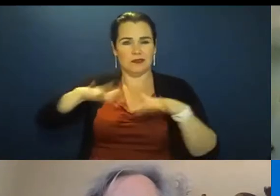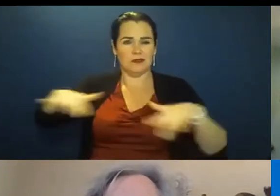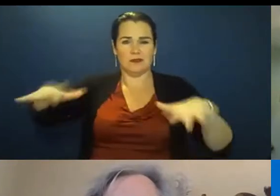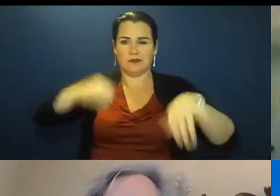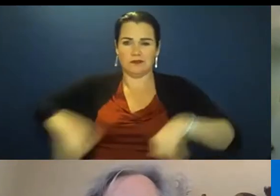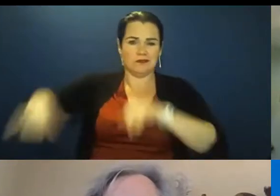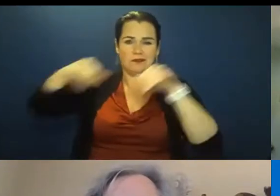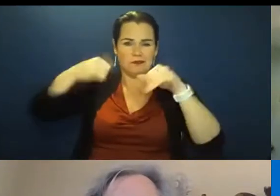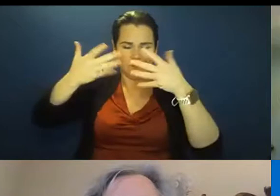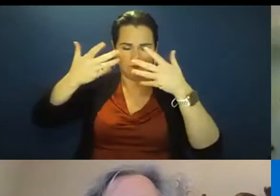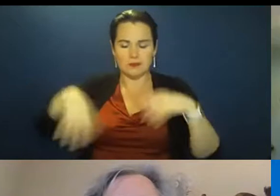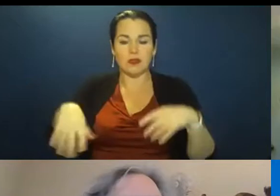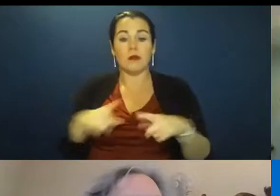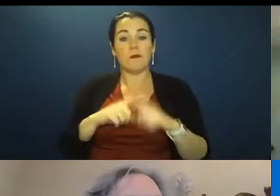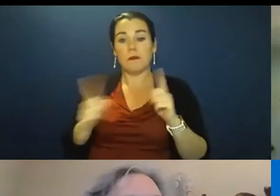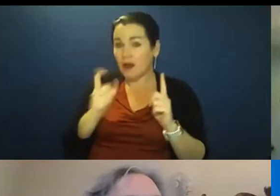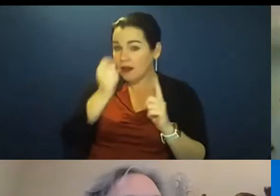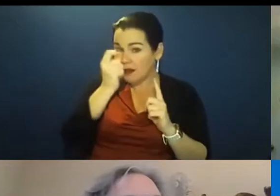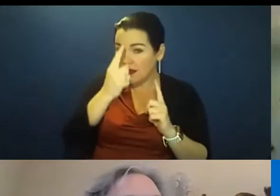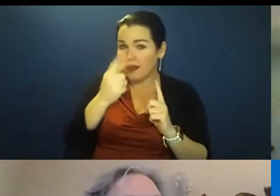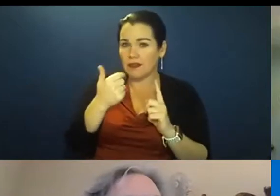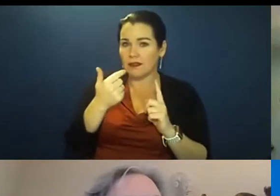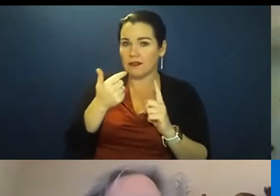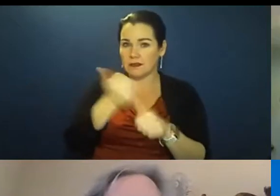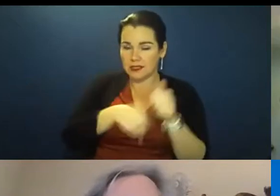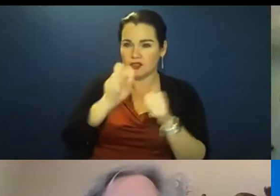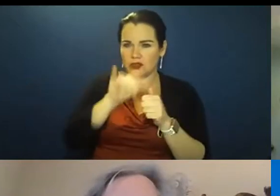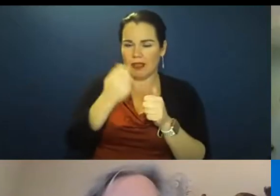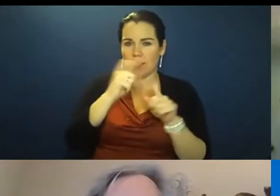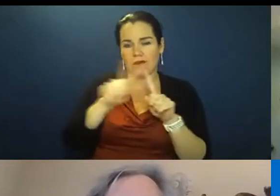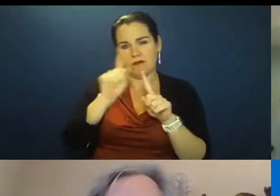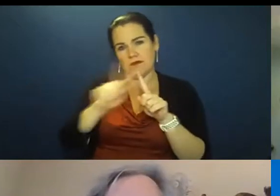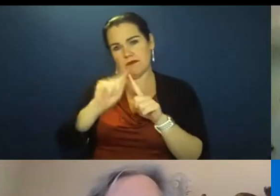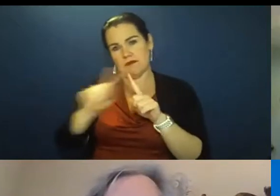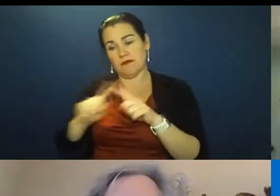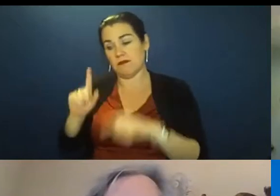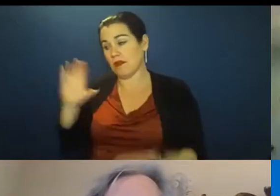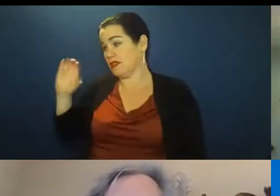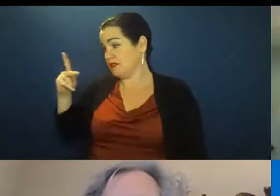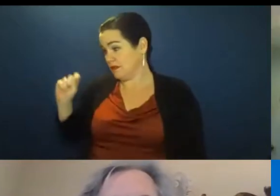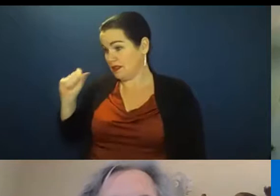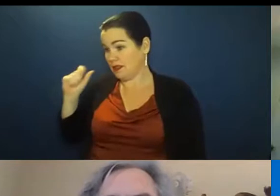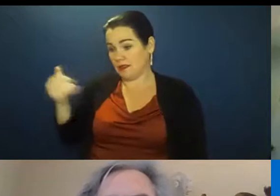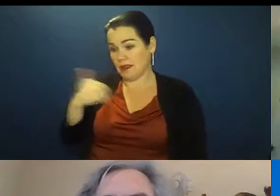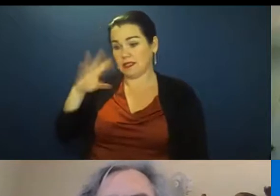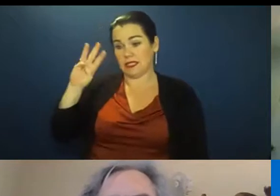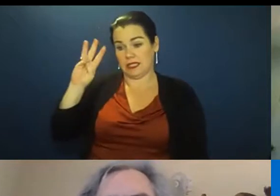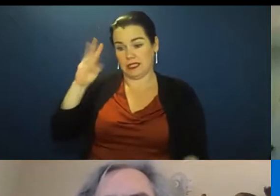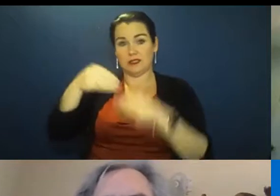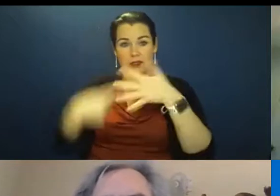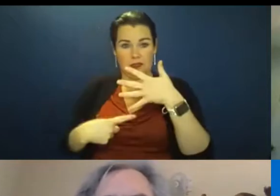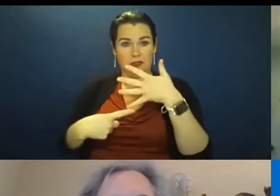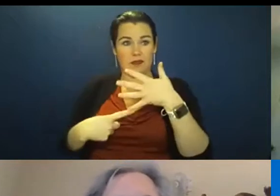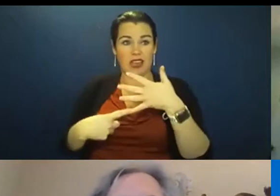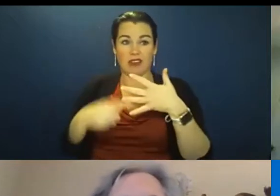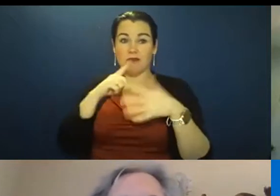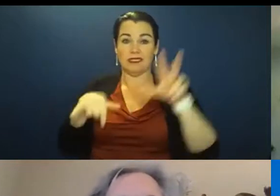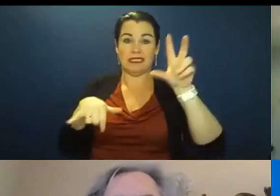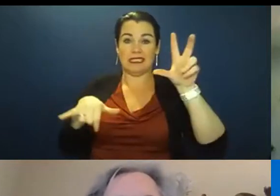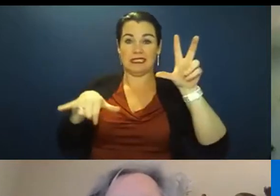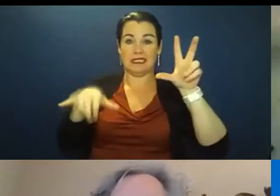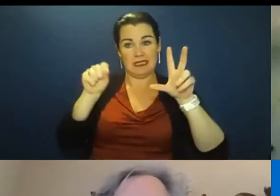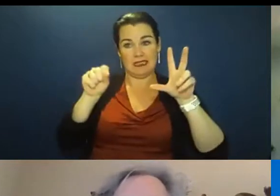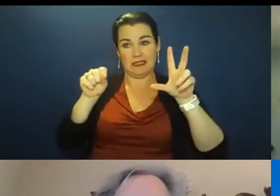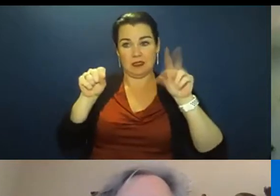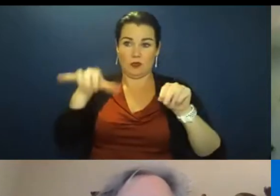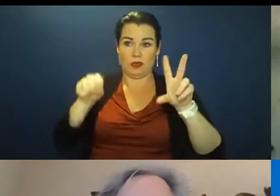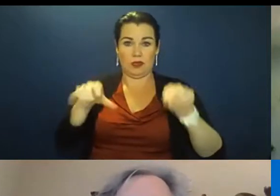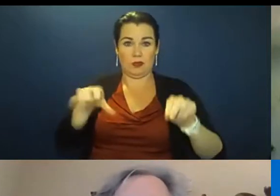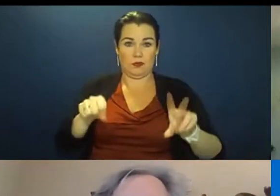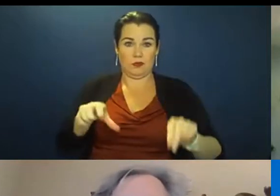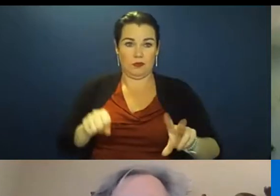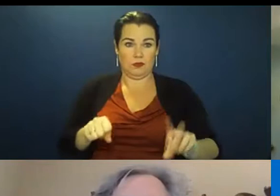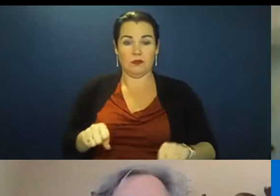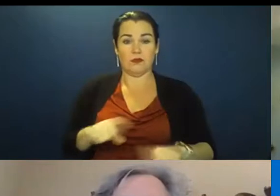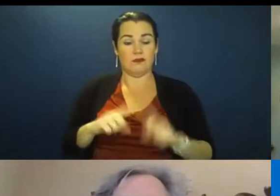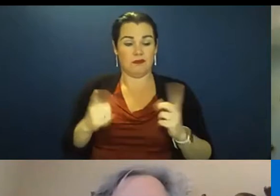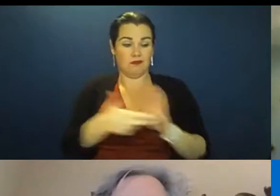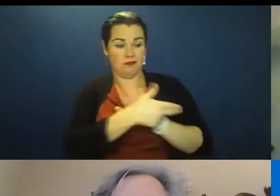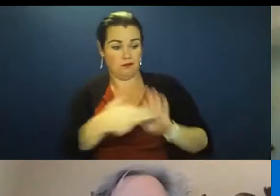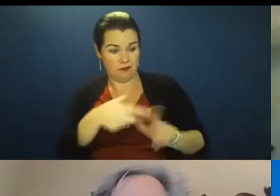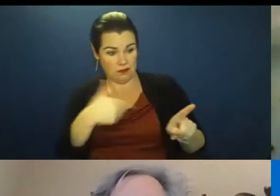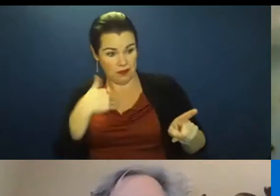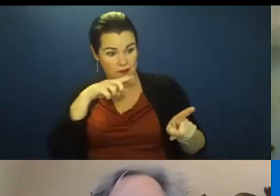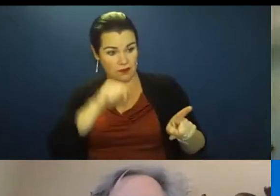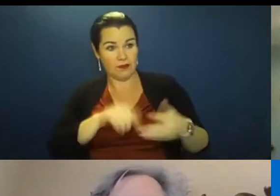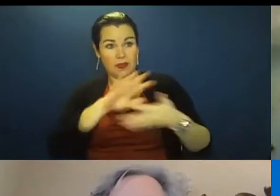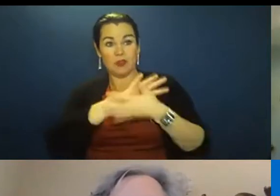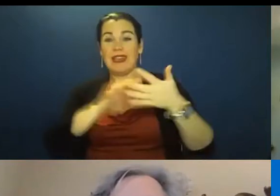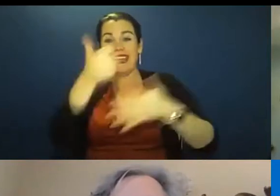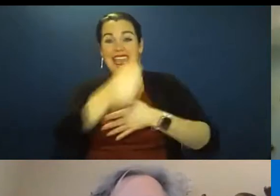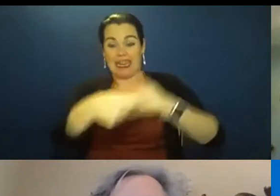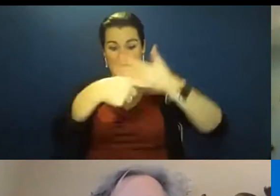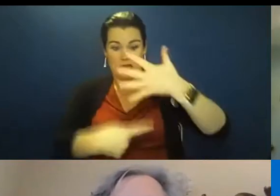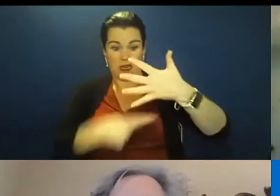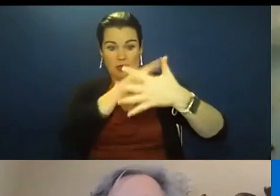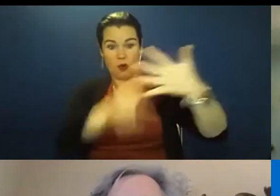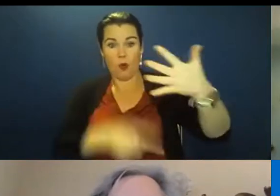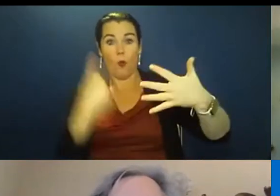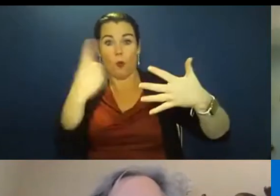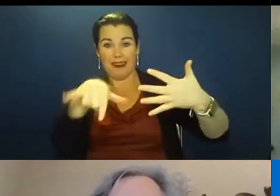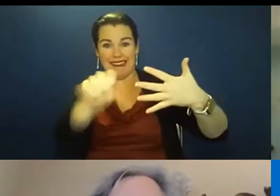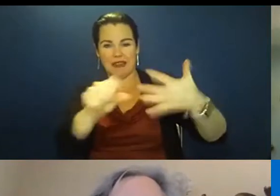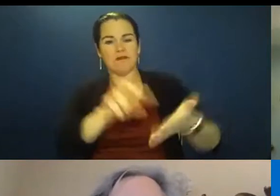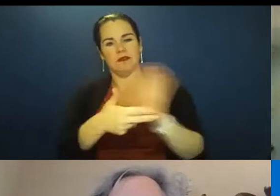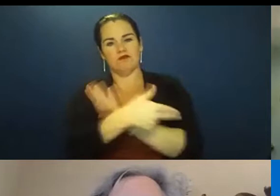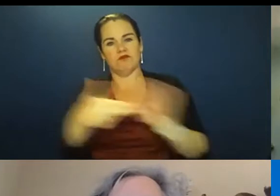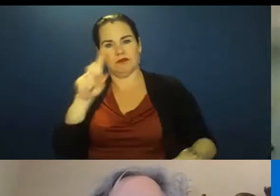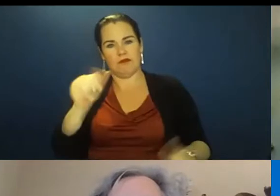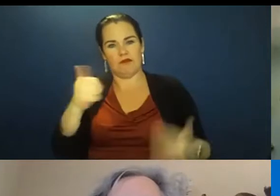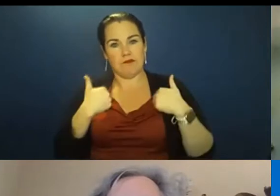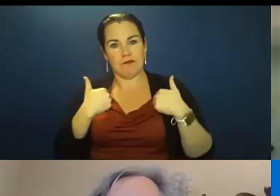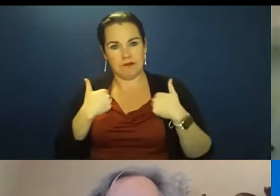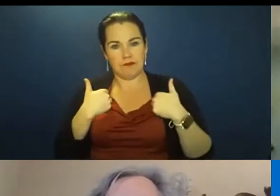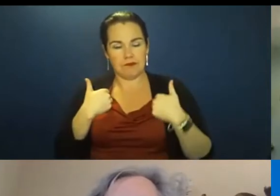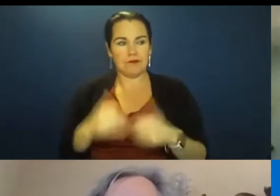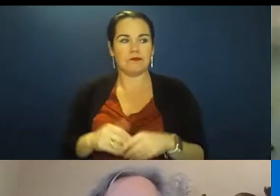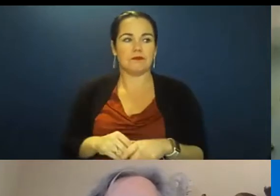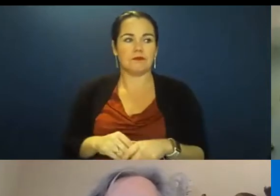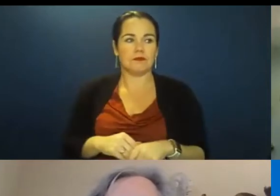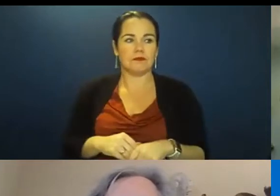it varies across a number of different surveys. In the CPS, there are the six questions and they are yes or no. But essentially, someone is categorized as having a disability if they answer yes to any one of those six questions. I think some of the analyses are especially